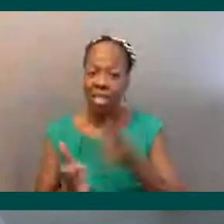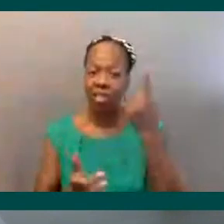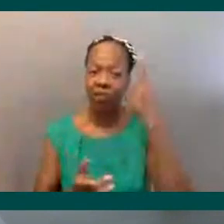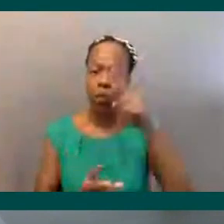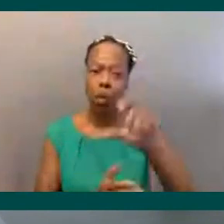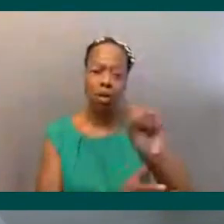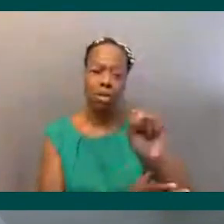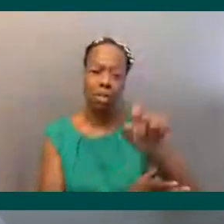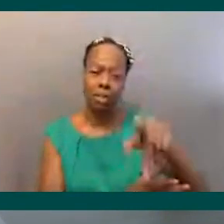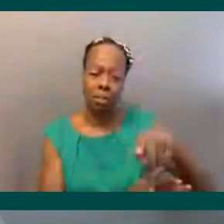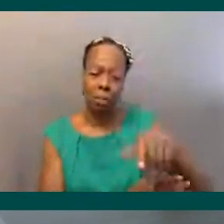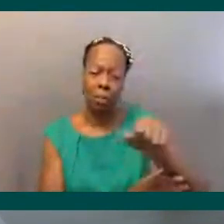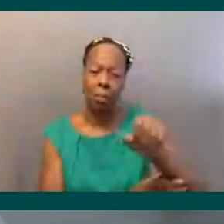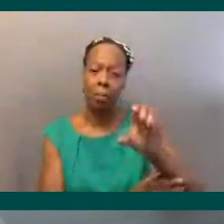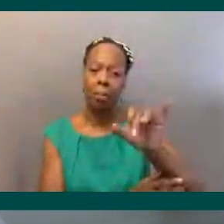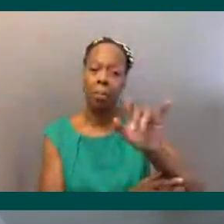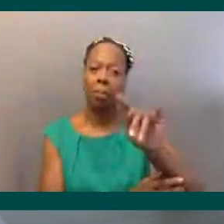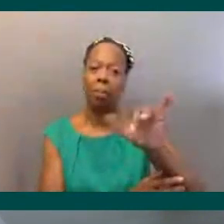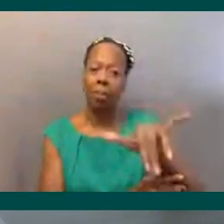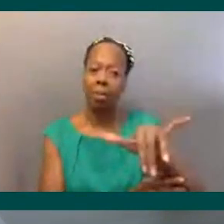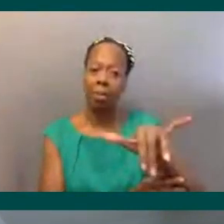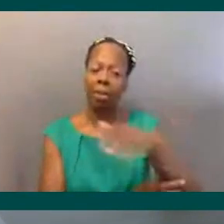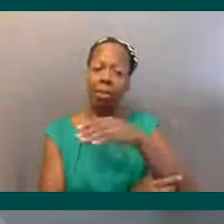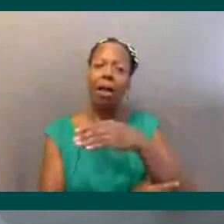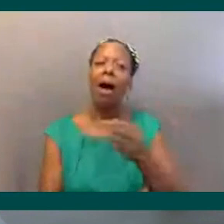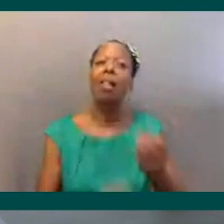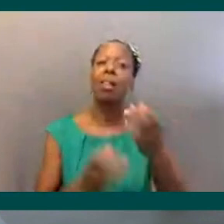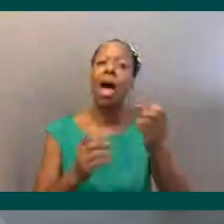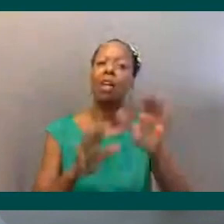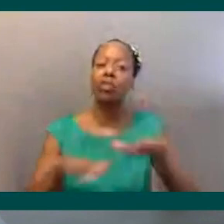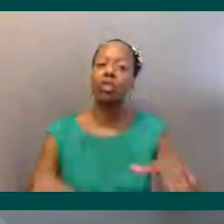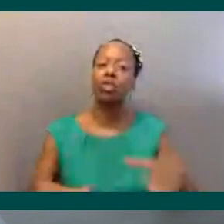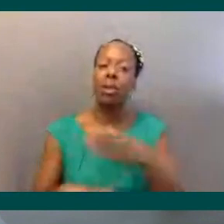a lot of children with an adults with cerebral palsy